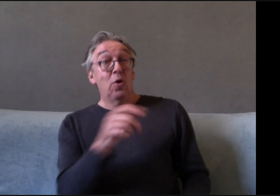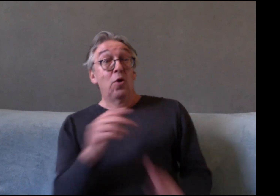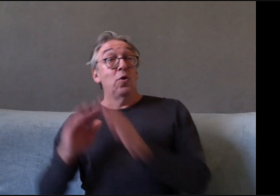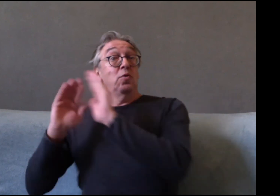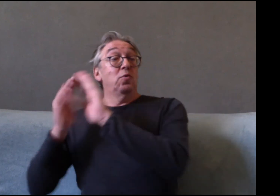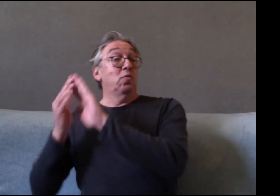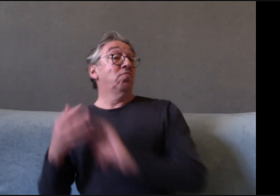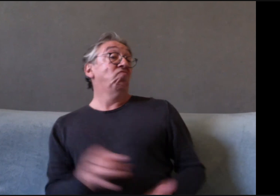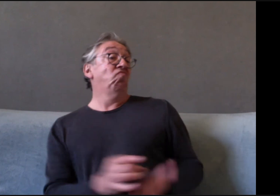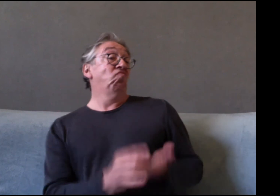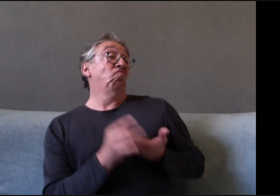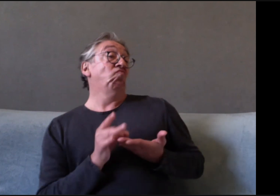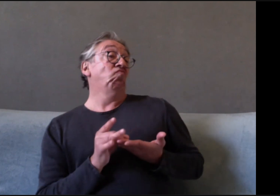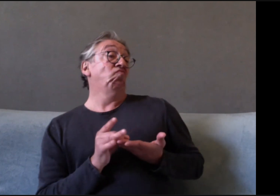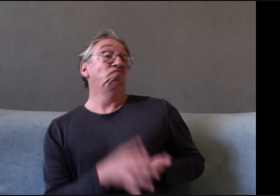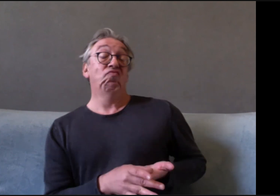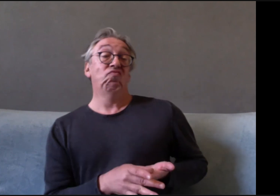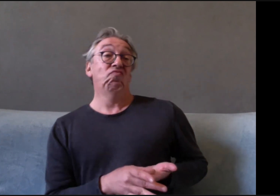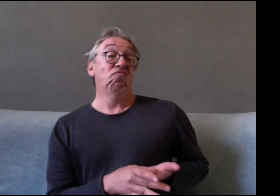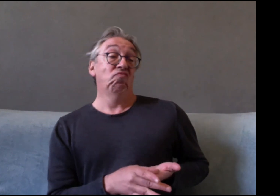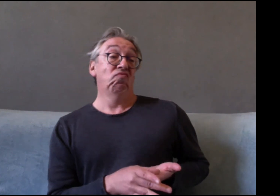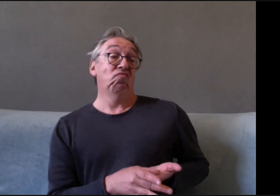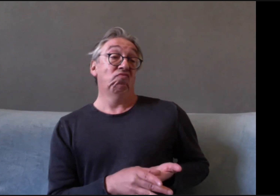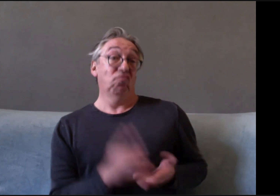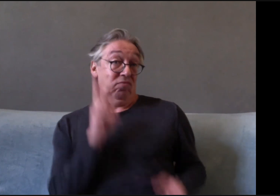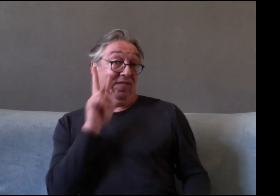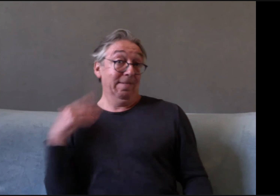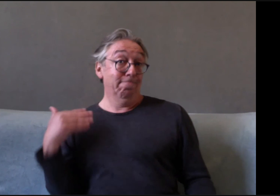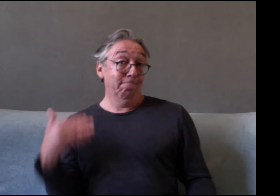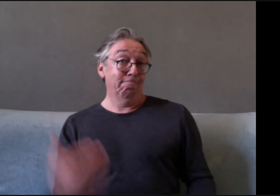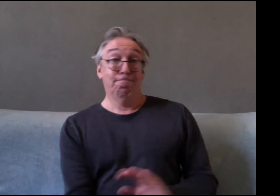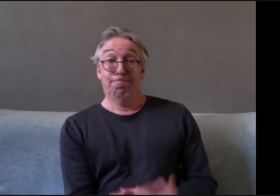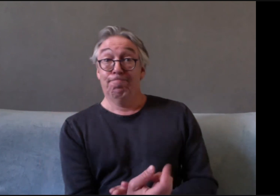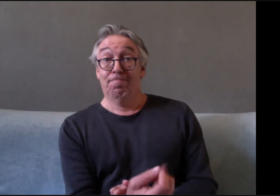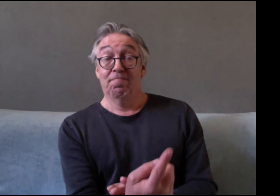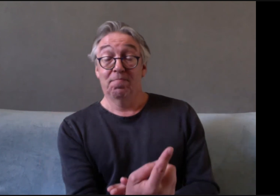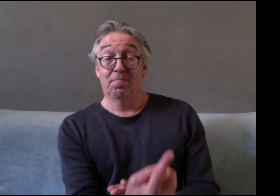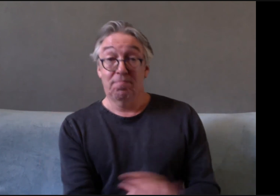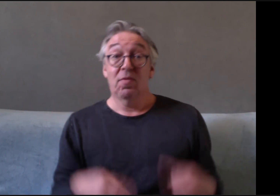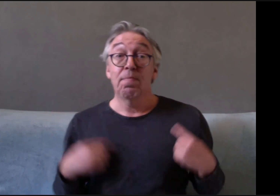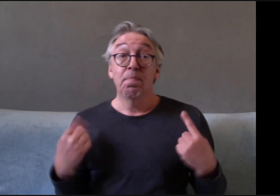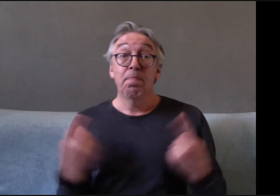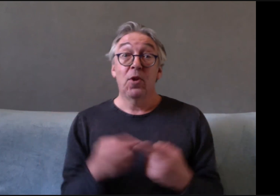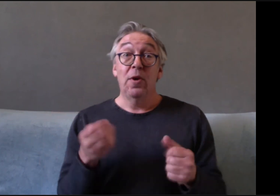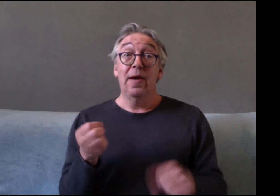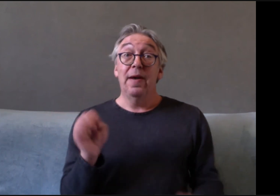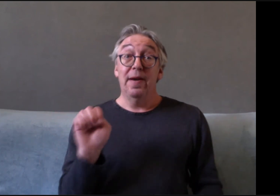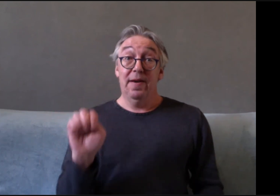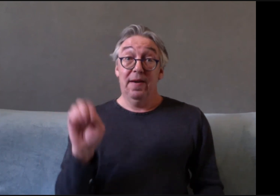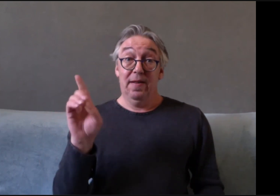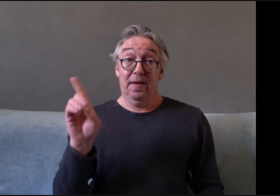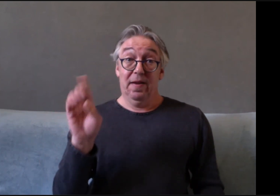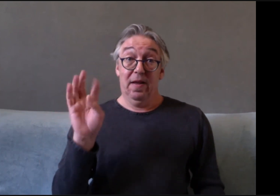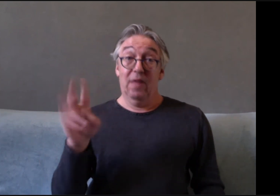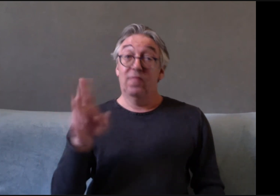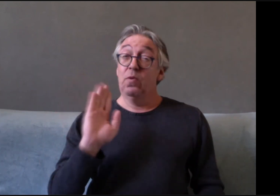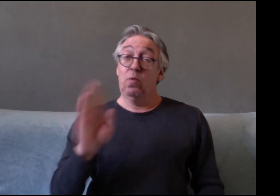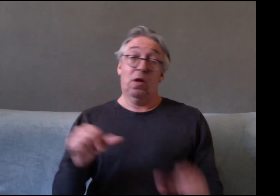From EDF we're going to continue doing our best, but EDF is all of us.